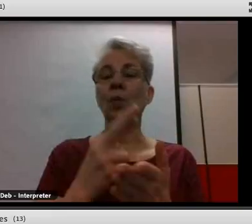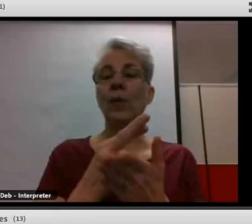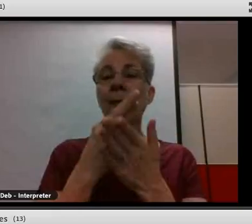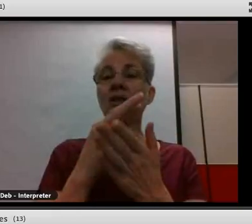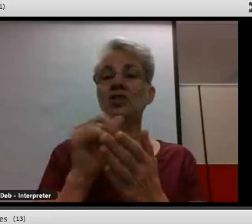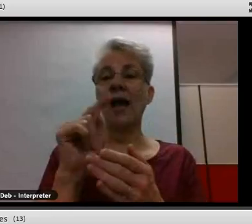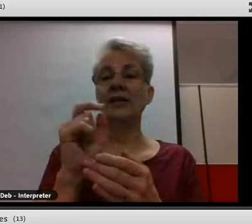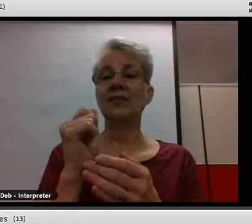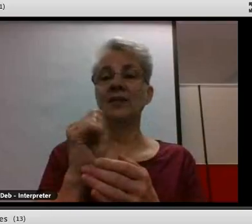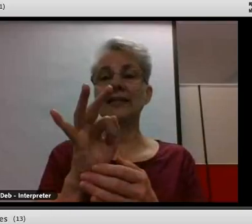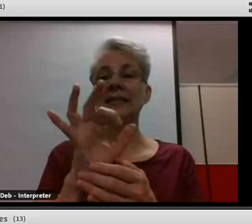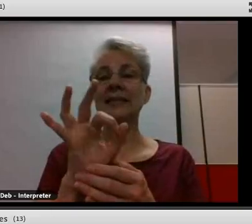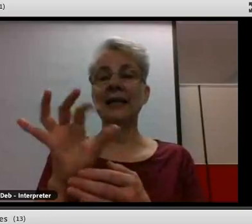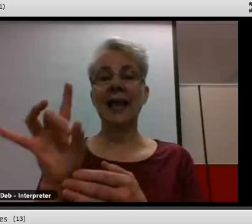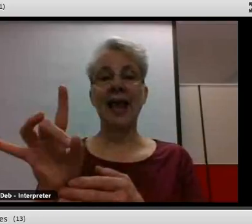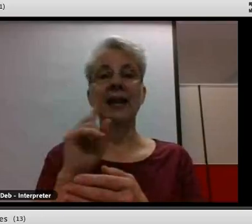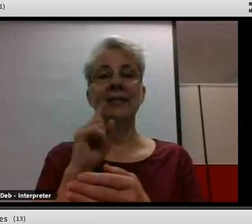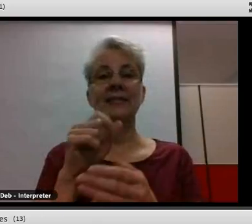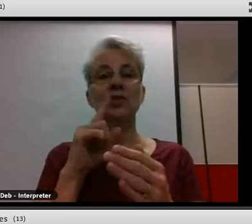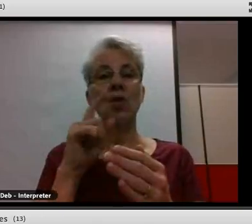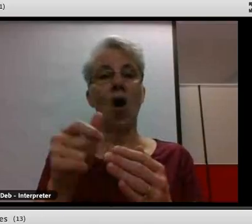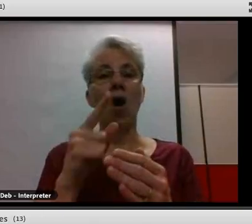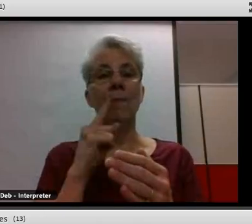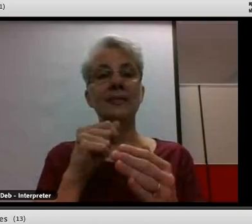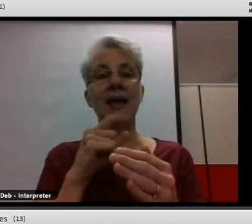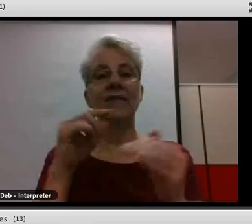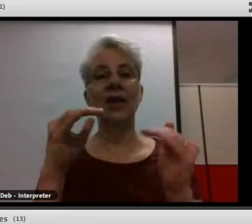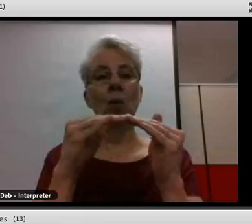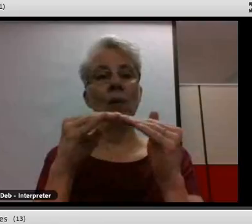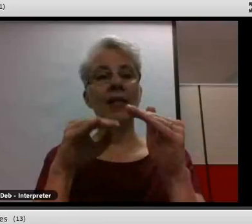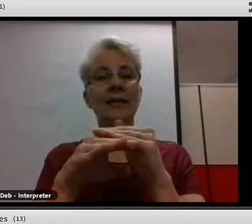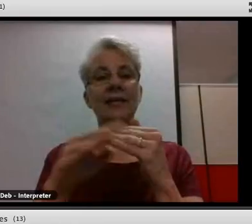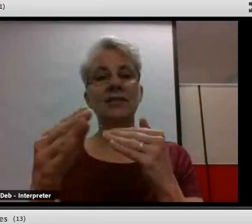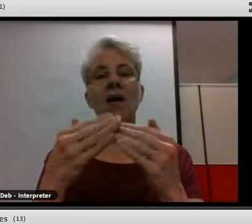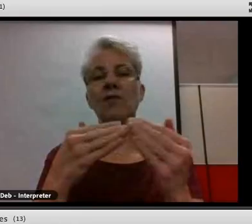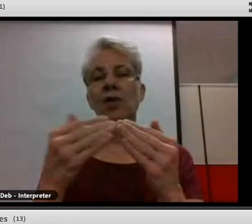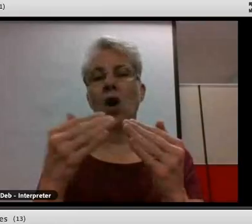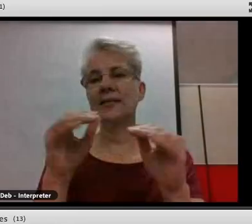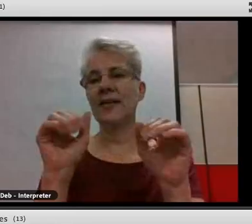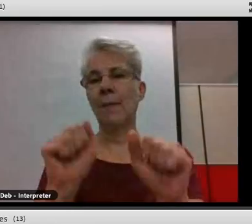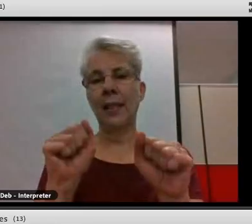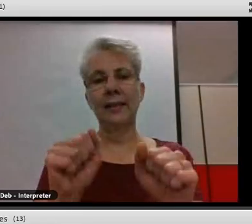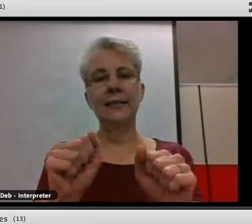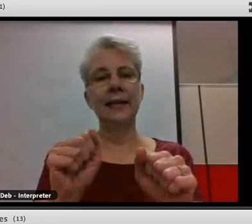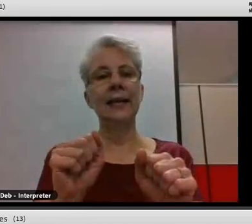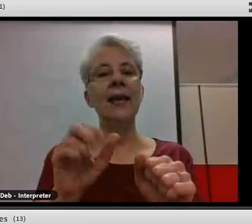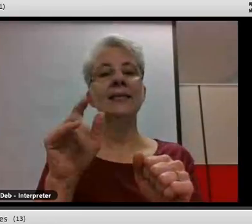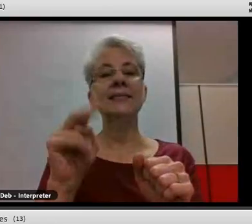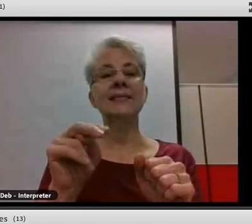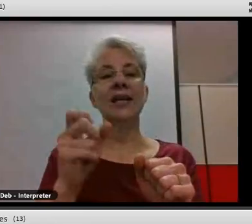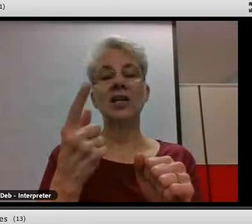Robust, again, that talks about compatibility with current and future tools,